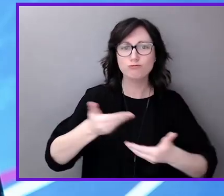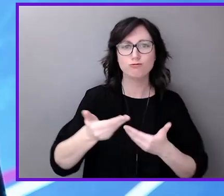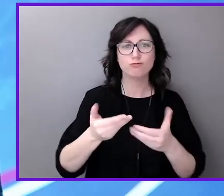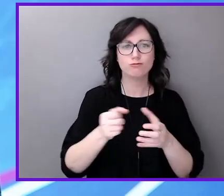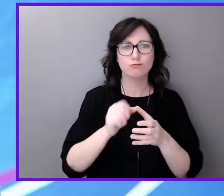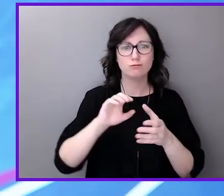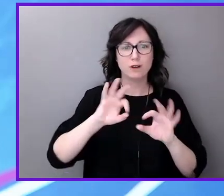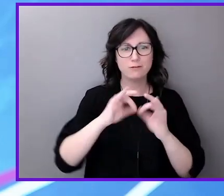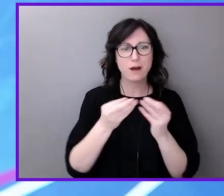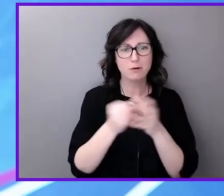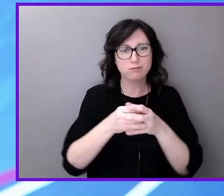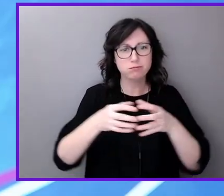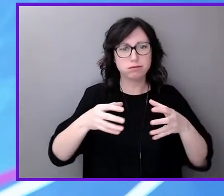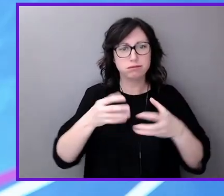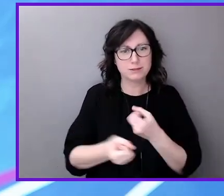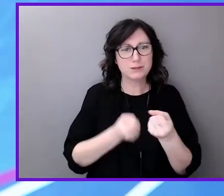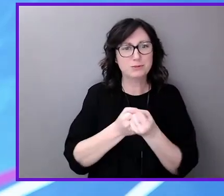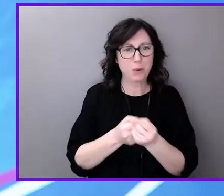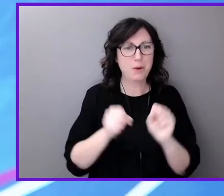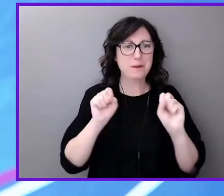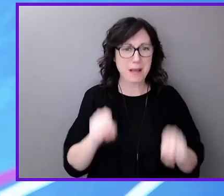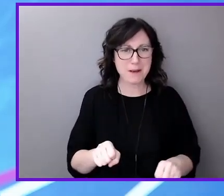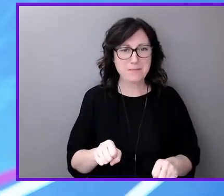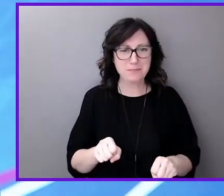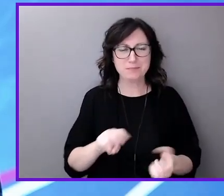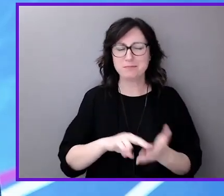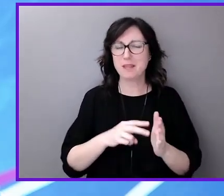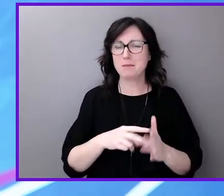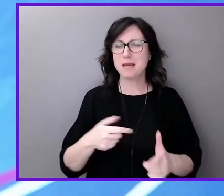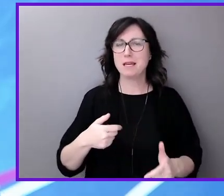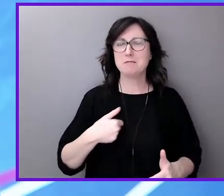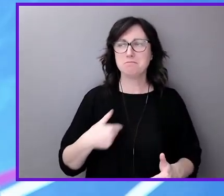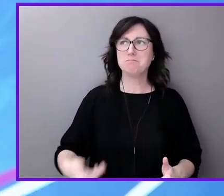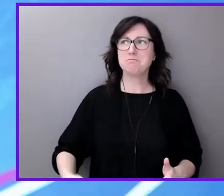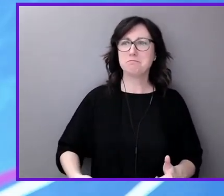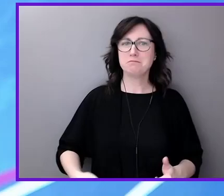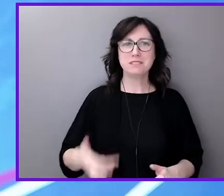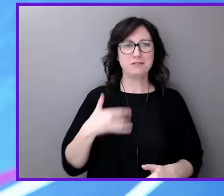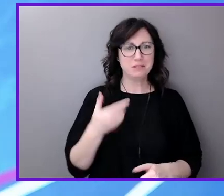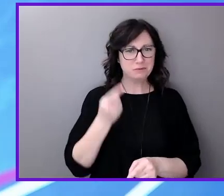I am therefore absolutely convinced that it’s by opening our doors to all